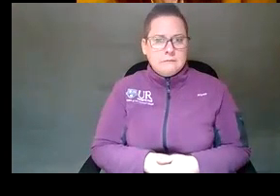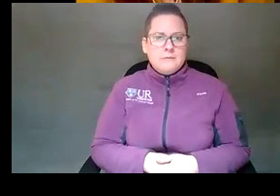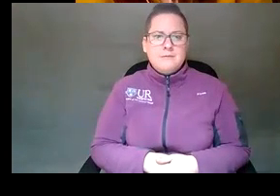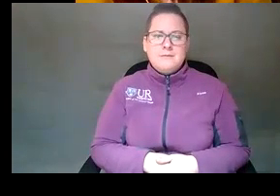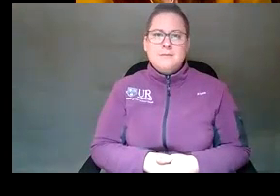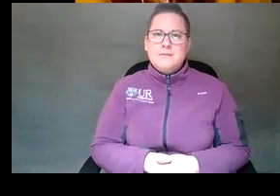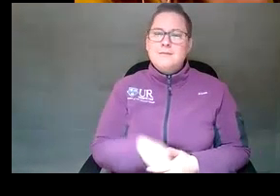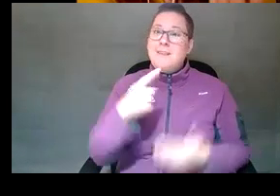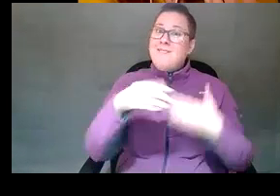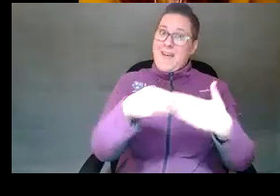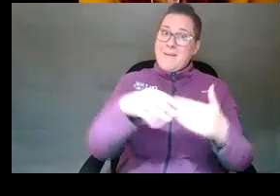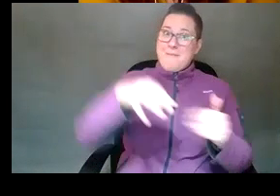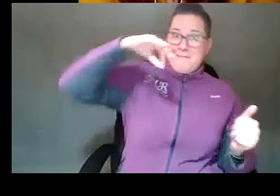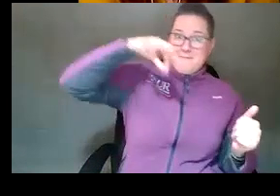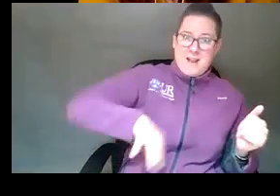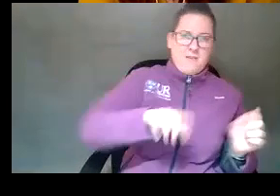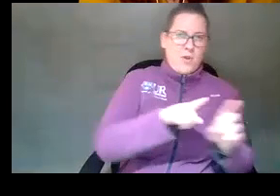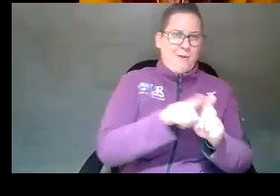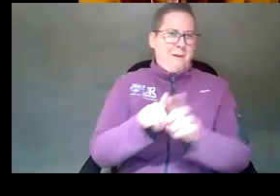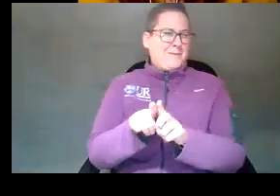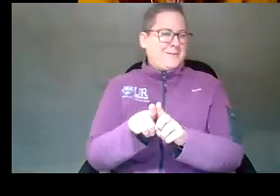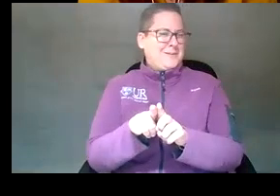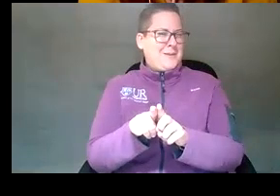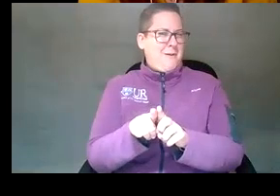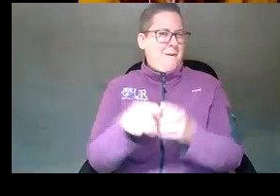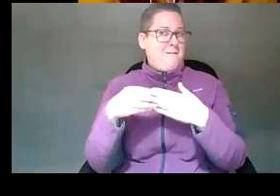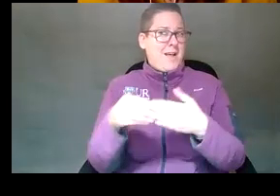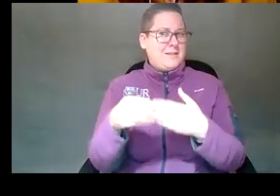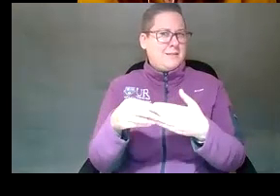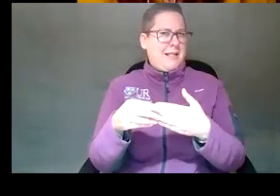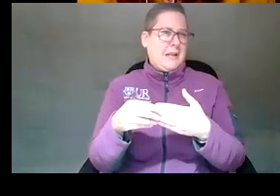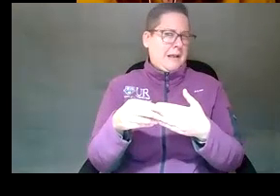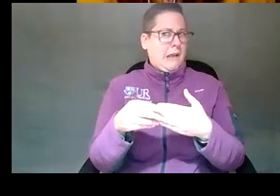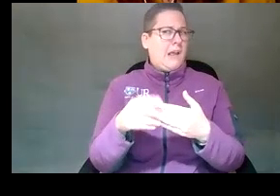flexibility but also reminding reminding ourselves that safety is definitely our first priority